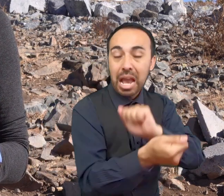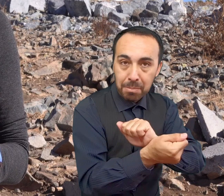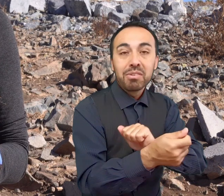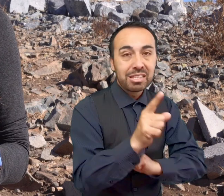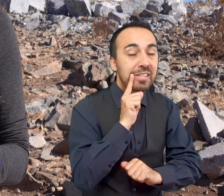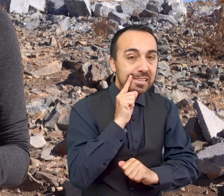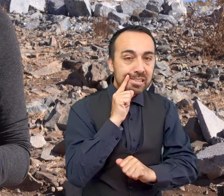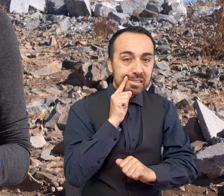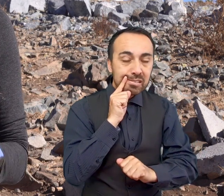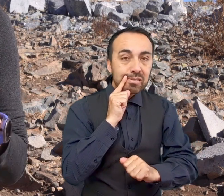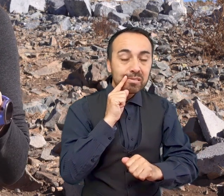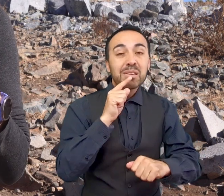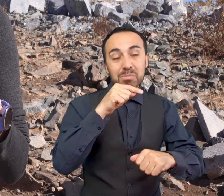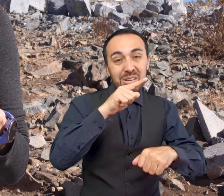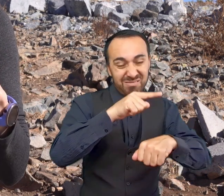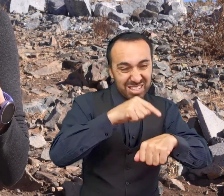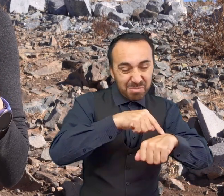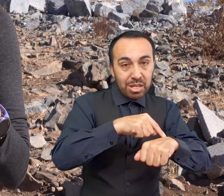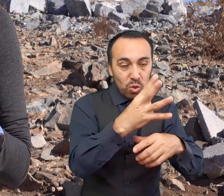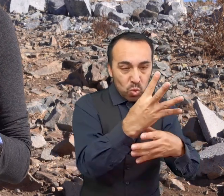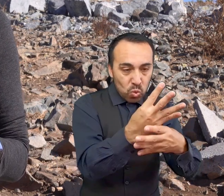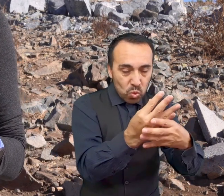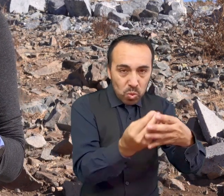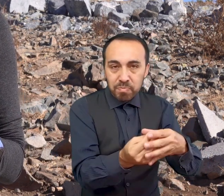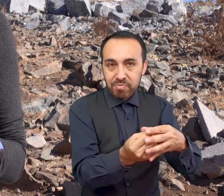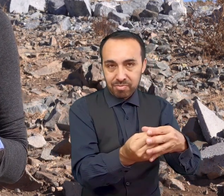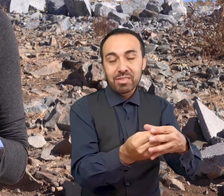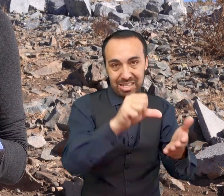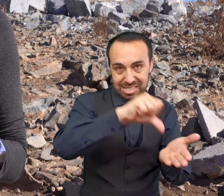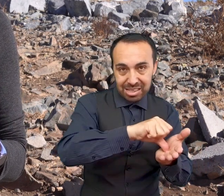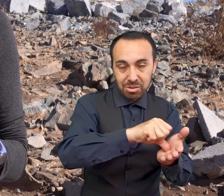fuel consumption. Another property directly related to the mass and evolution of